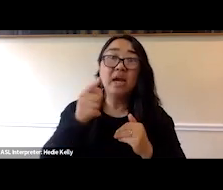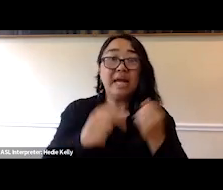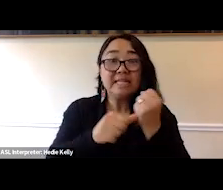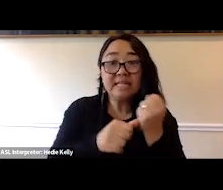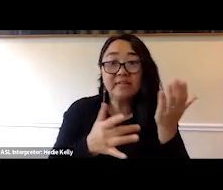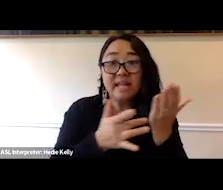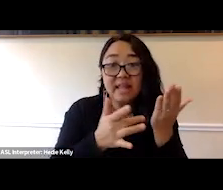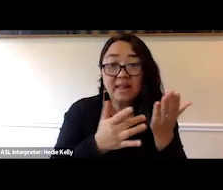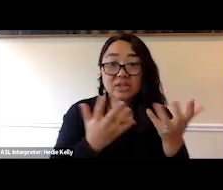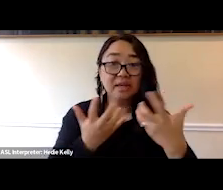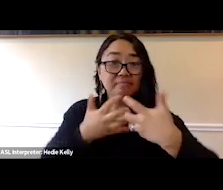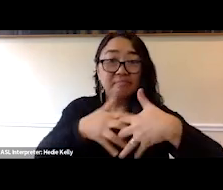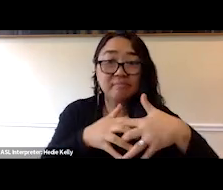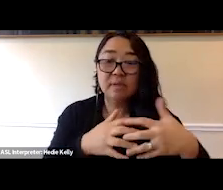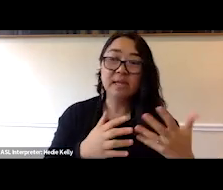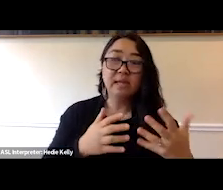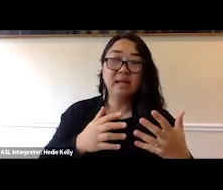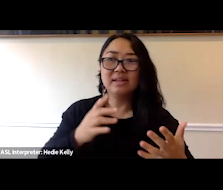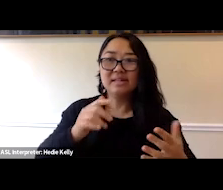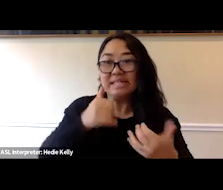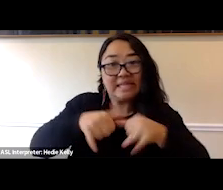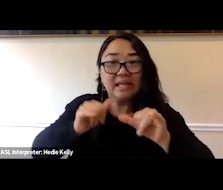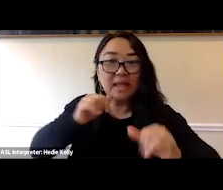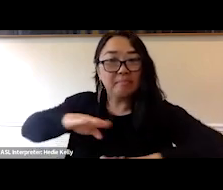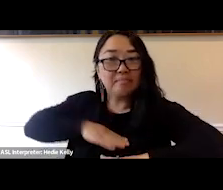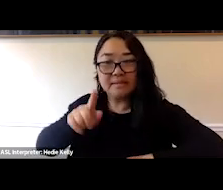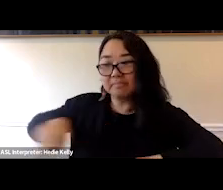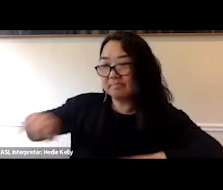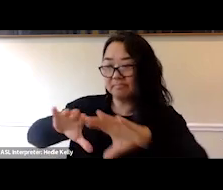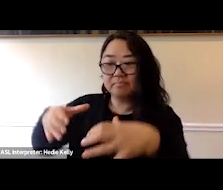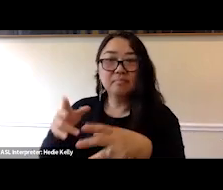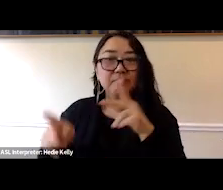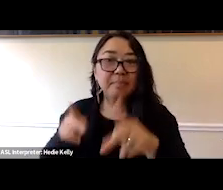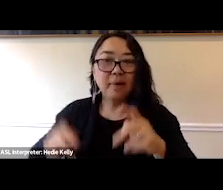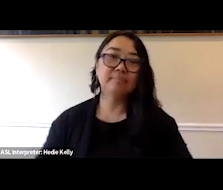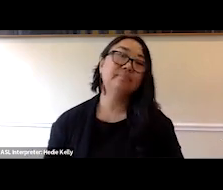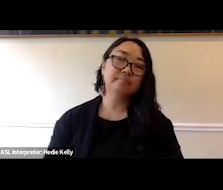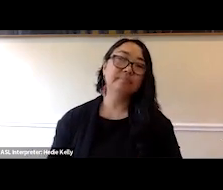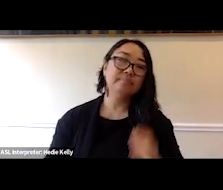You're not meeting them where they need to be met. So.